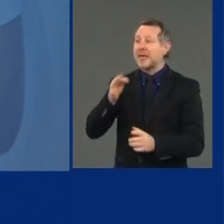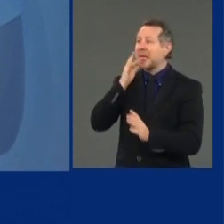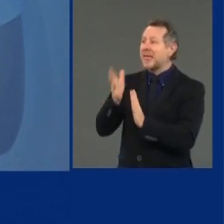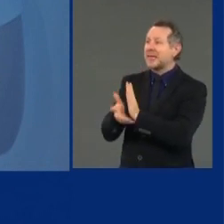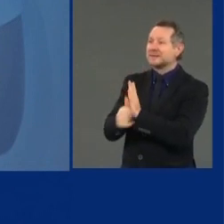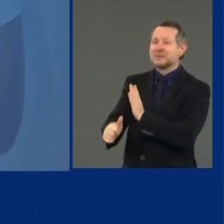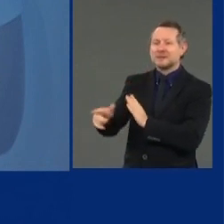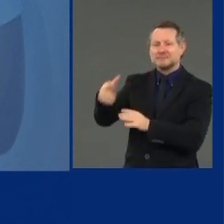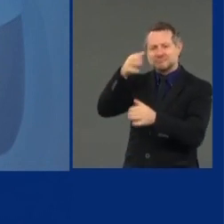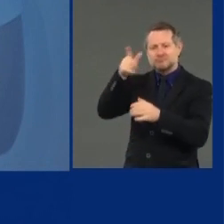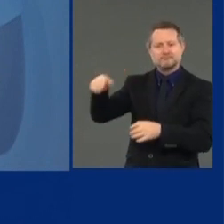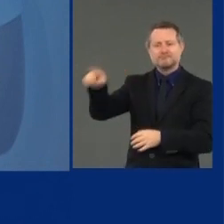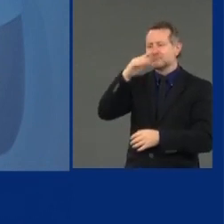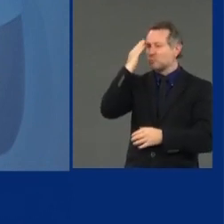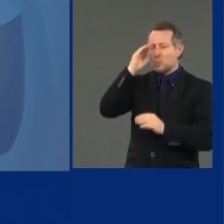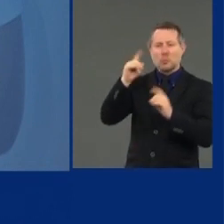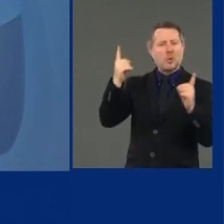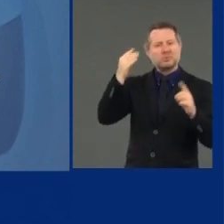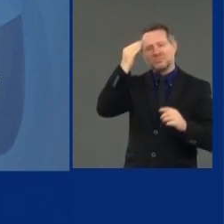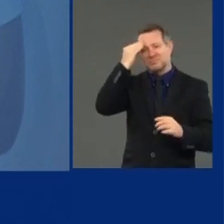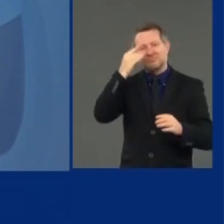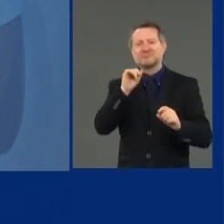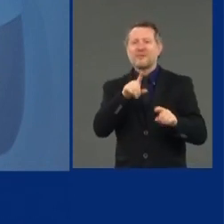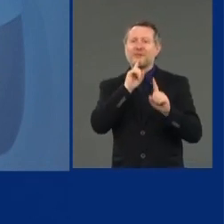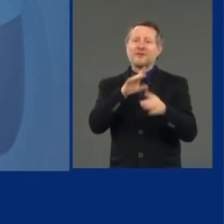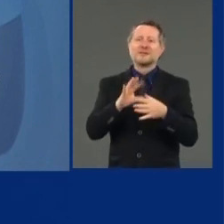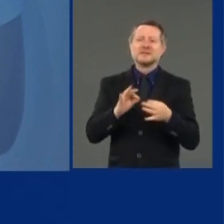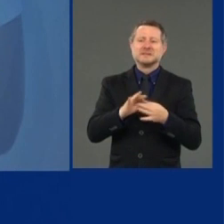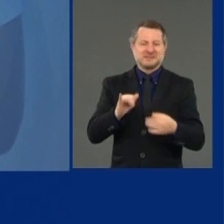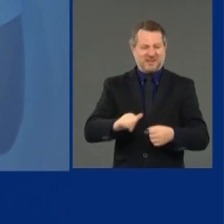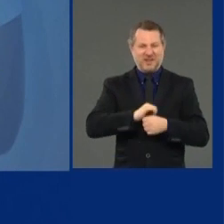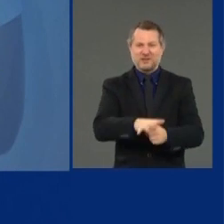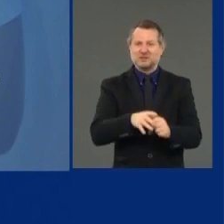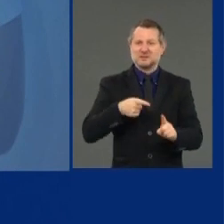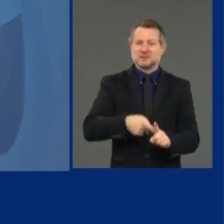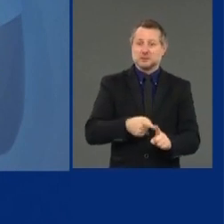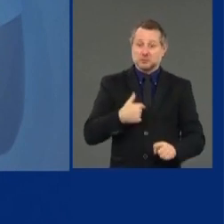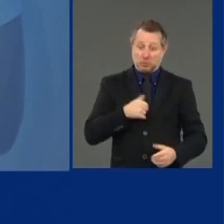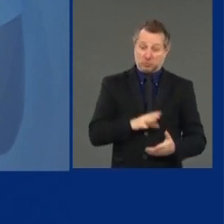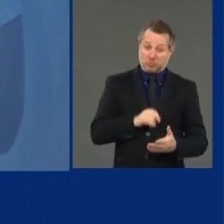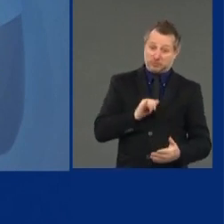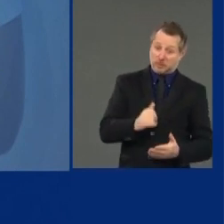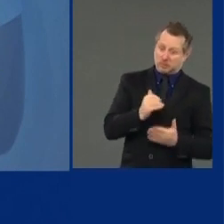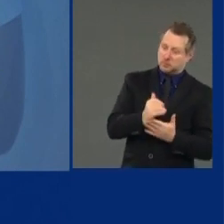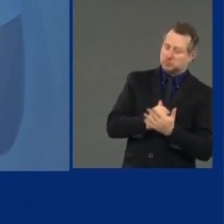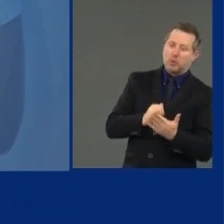CHANGED FROM THE, QUOTE/UNQUOTE, EXPERTS BECAUSE THERE ARE NO